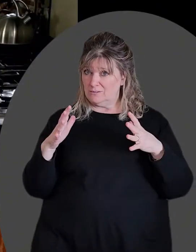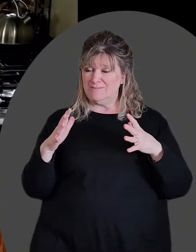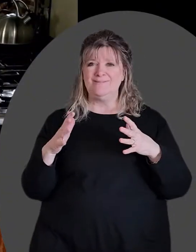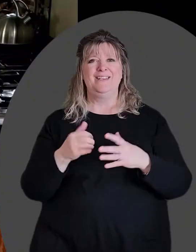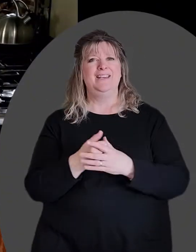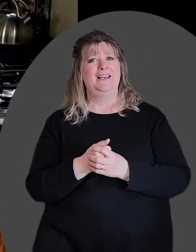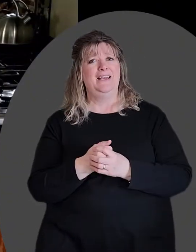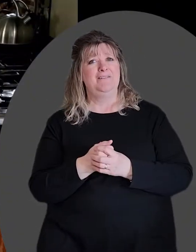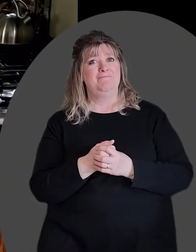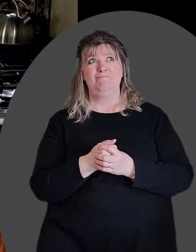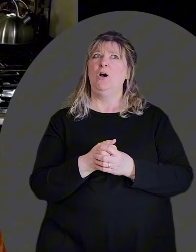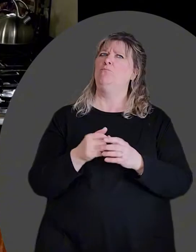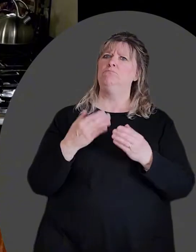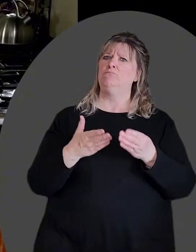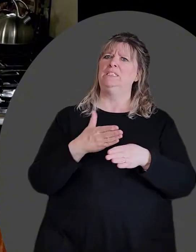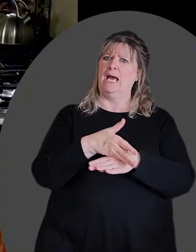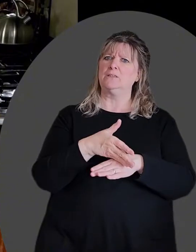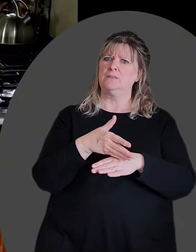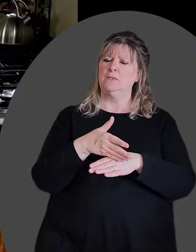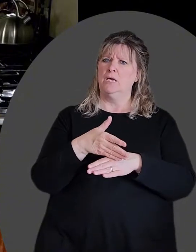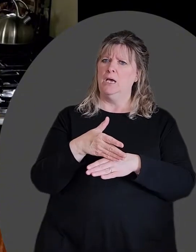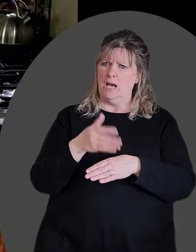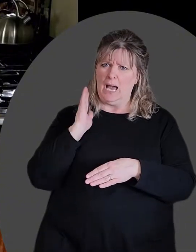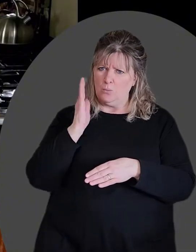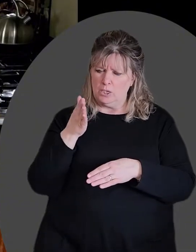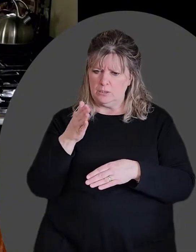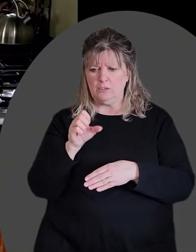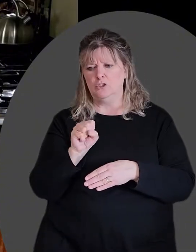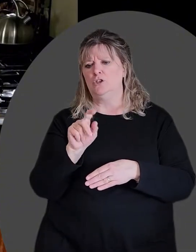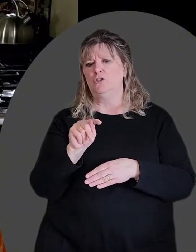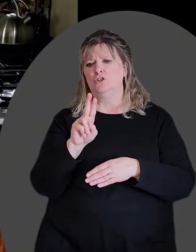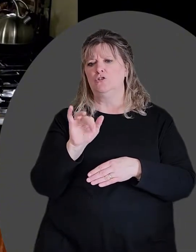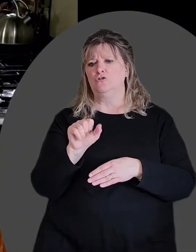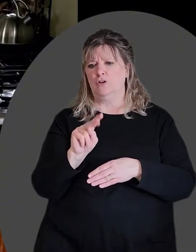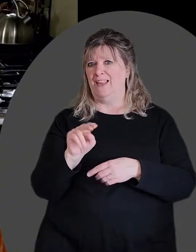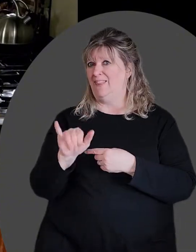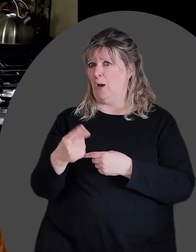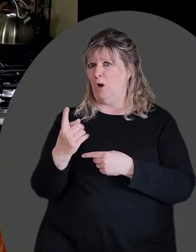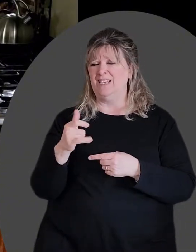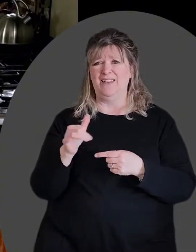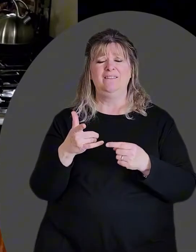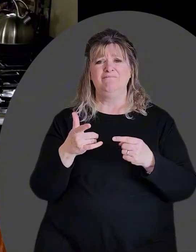but next I'm going to strain this one and get it going just like this one